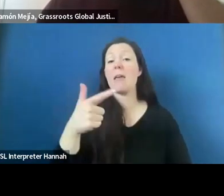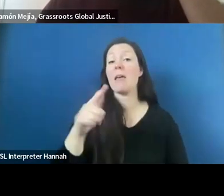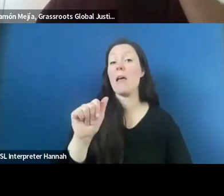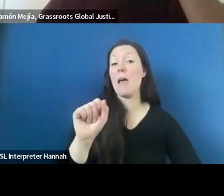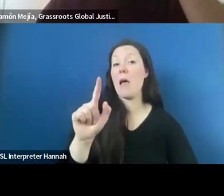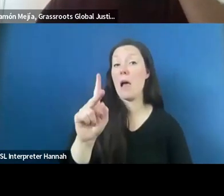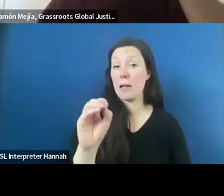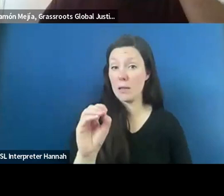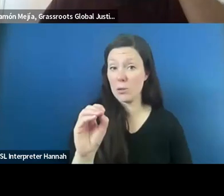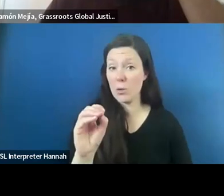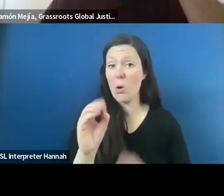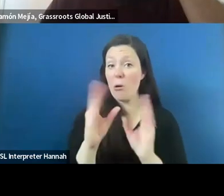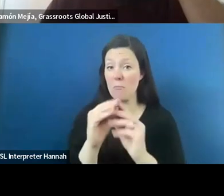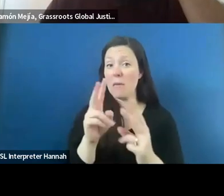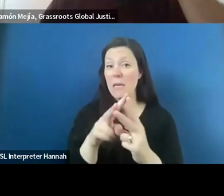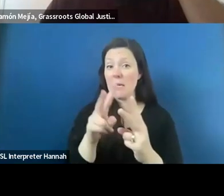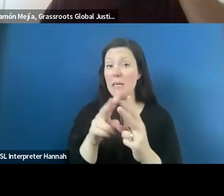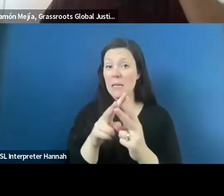there was a move by lots of